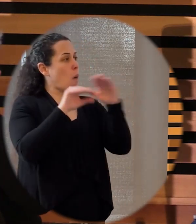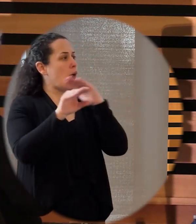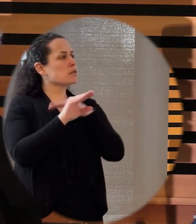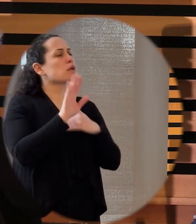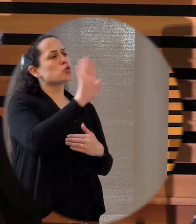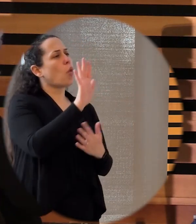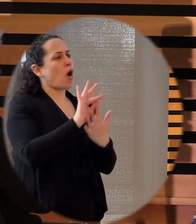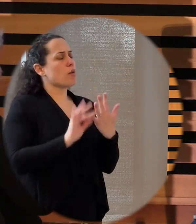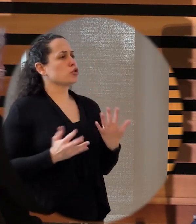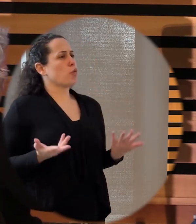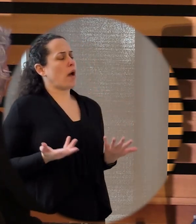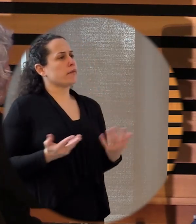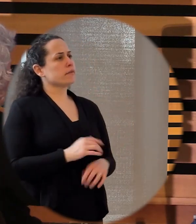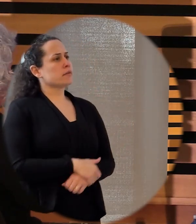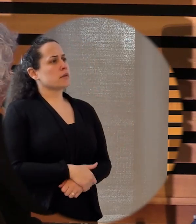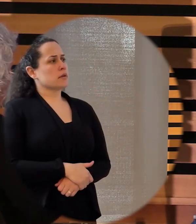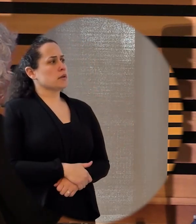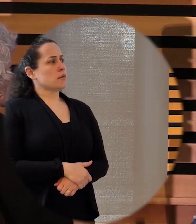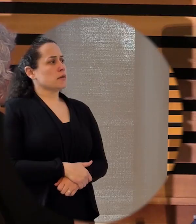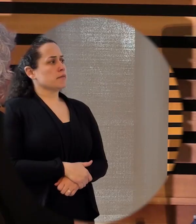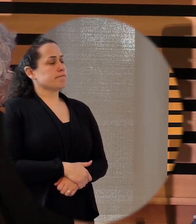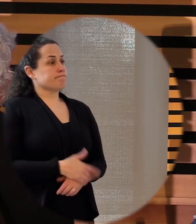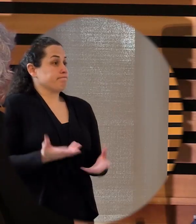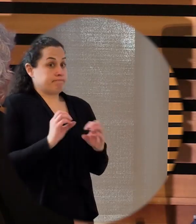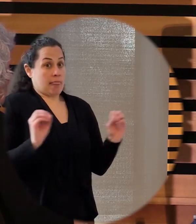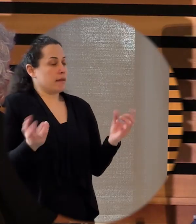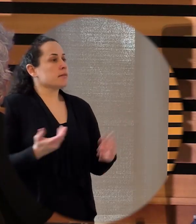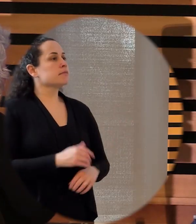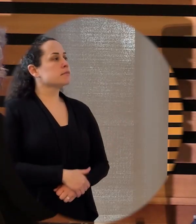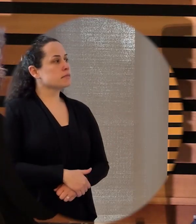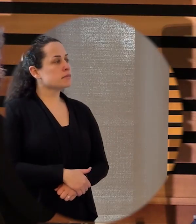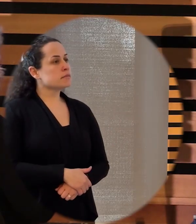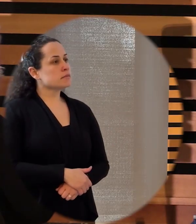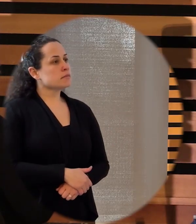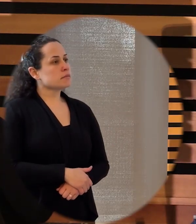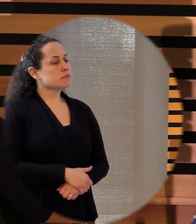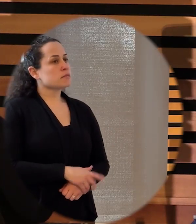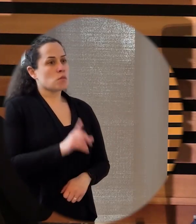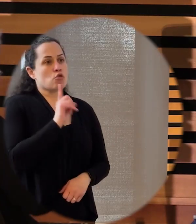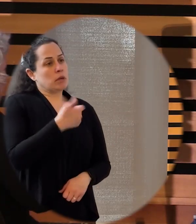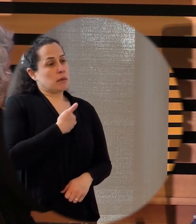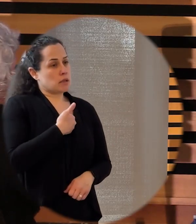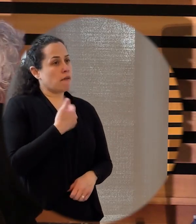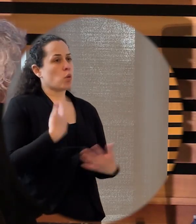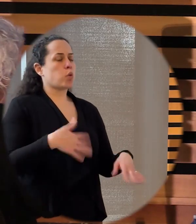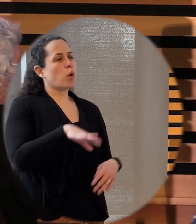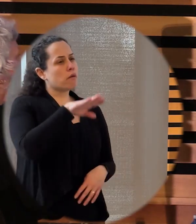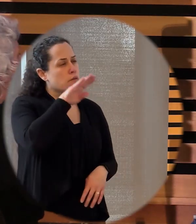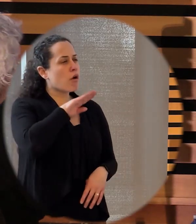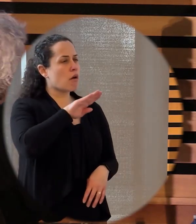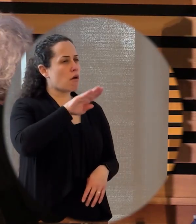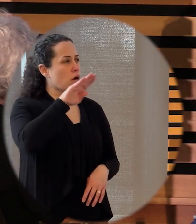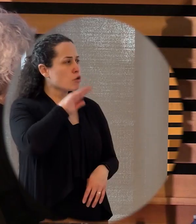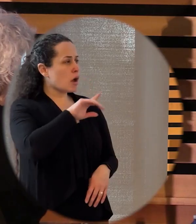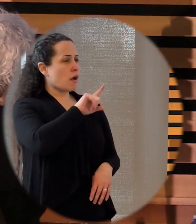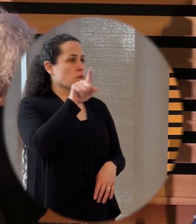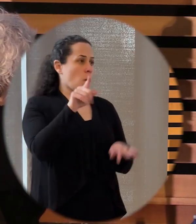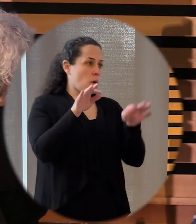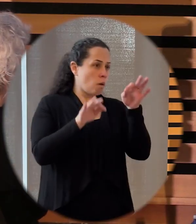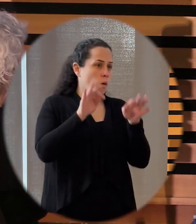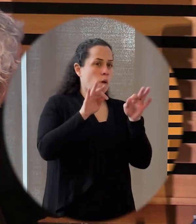what are your options? Exactly. And so I get very frustrated when I'm having to litigate